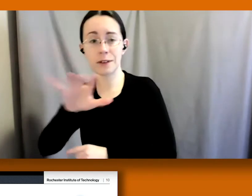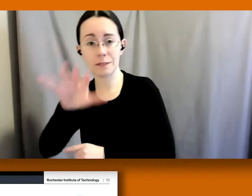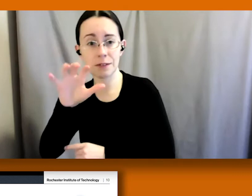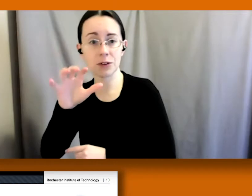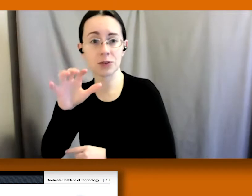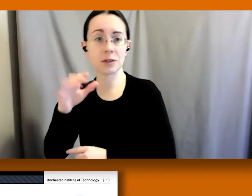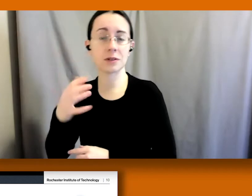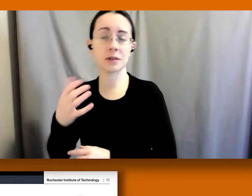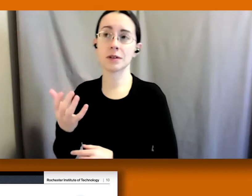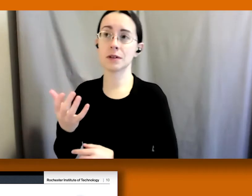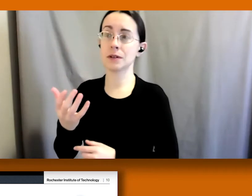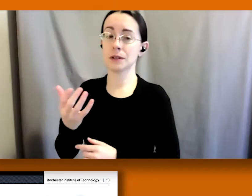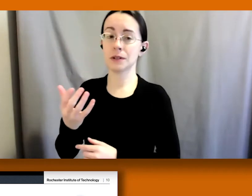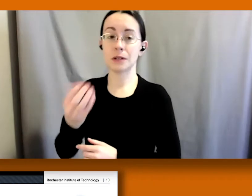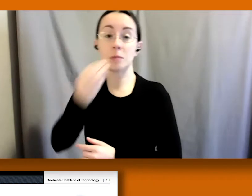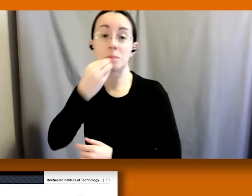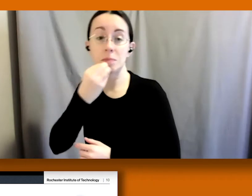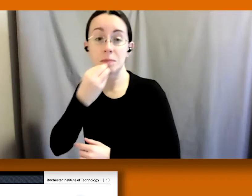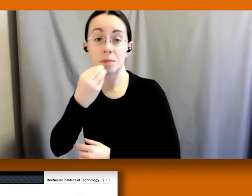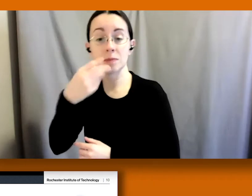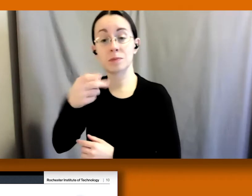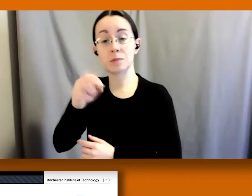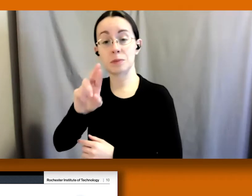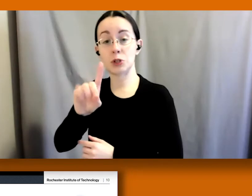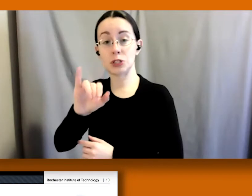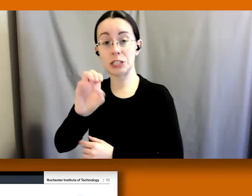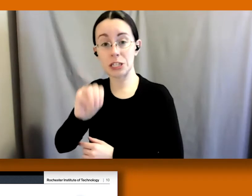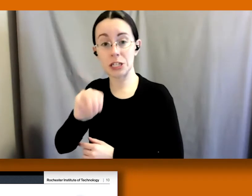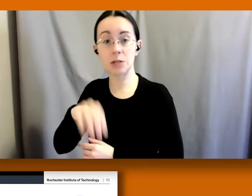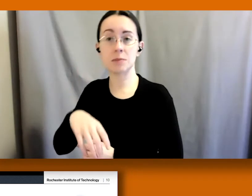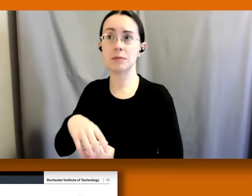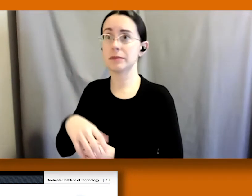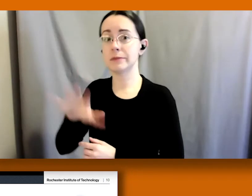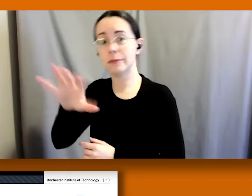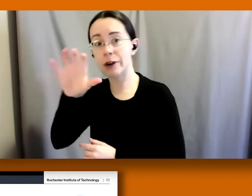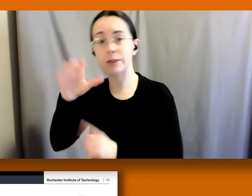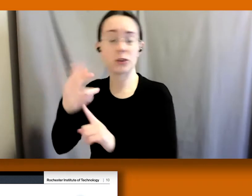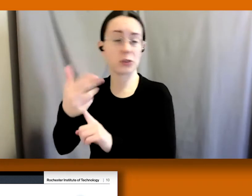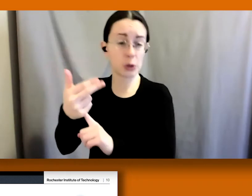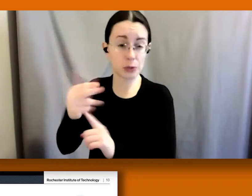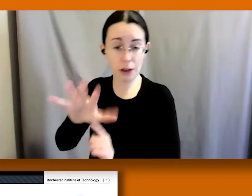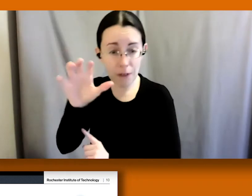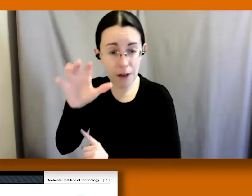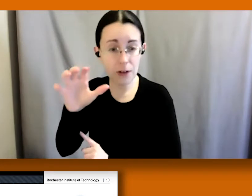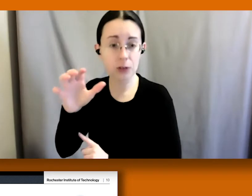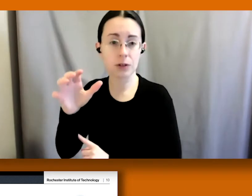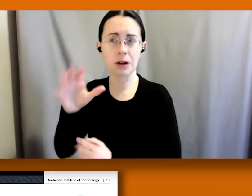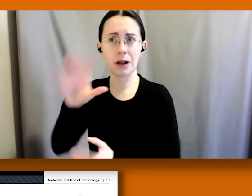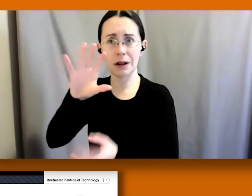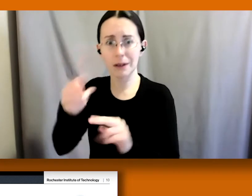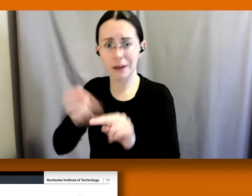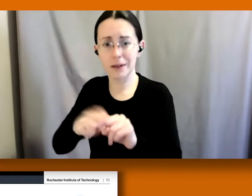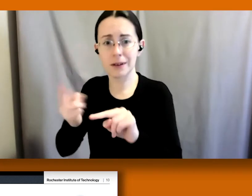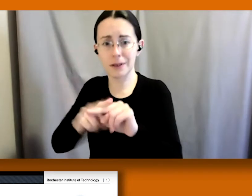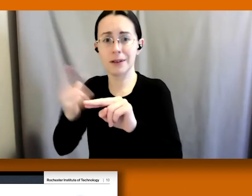your per diem and hotel could be $500 to $750. So you really need to make sure you plan it out.